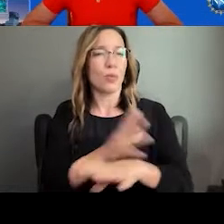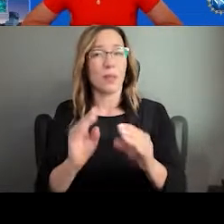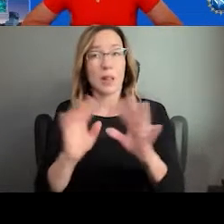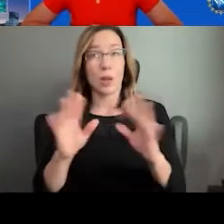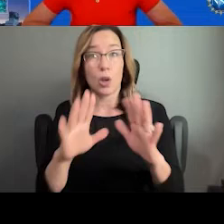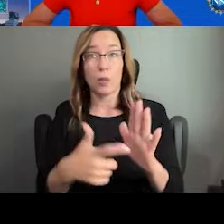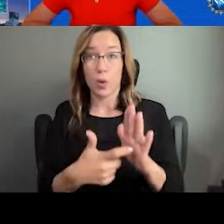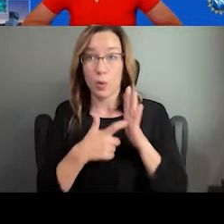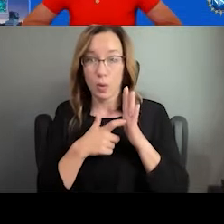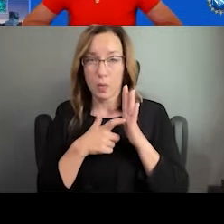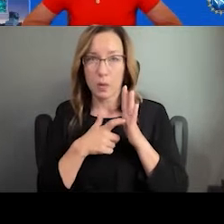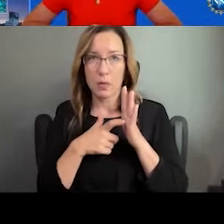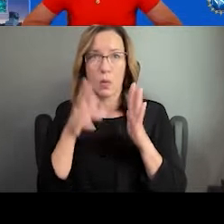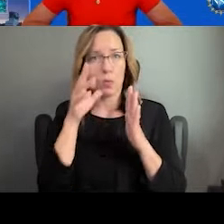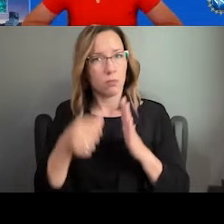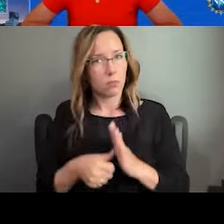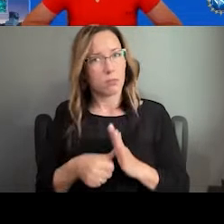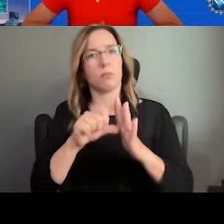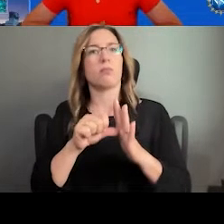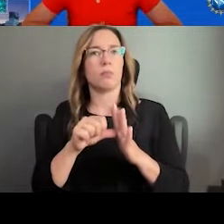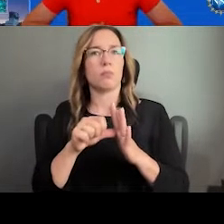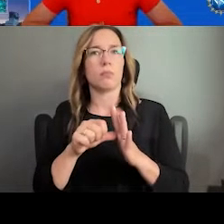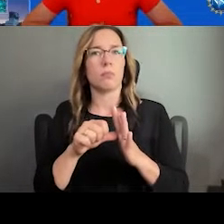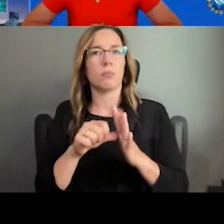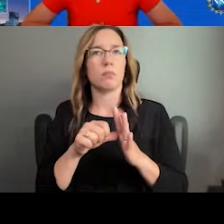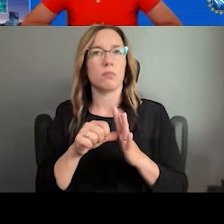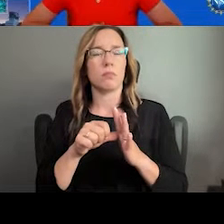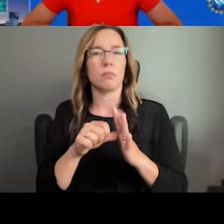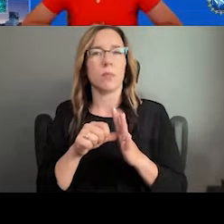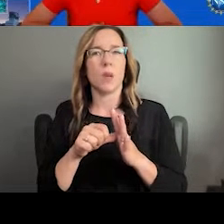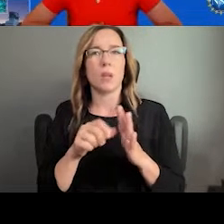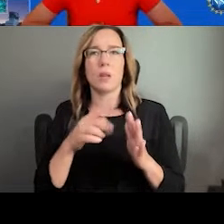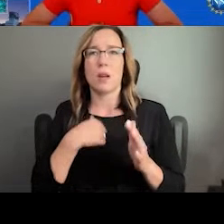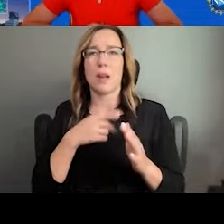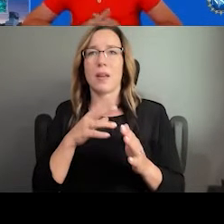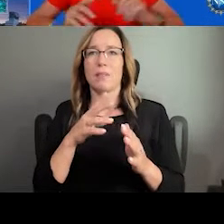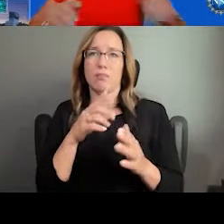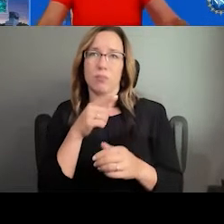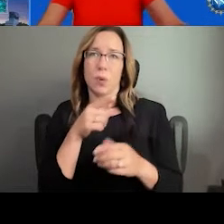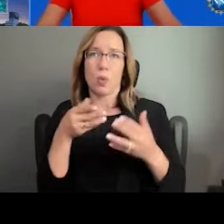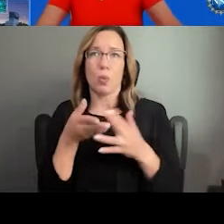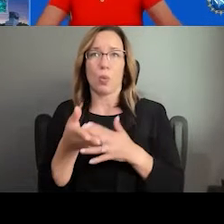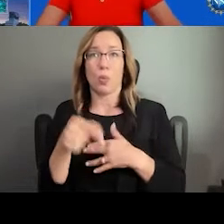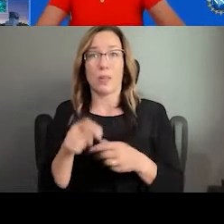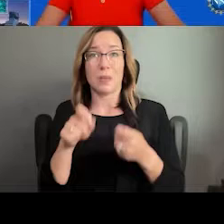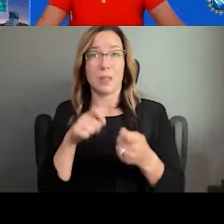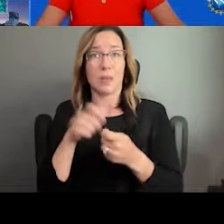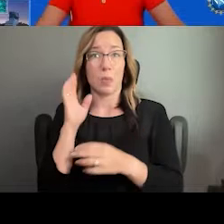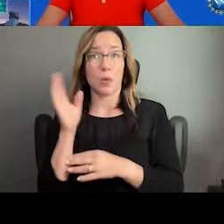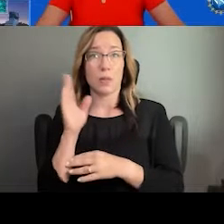I'm going to heavily emphasize that as I go through this particular presentation. Next slide please.